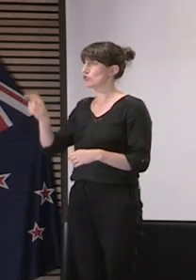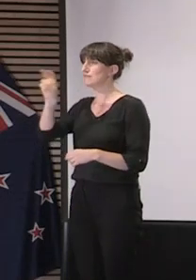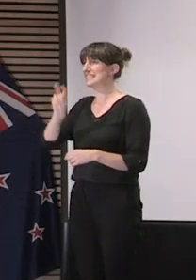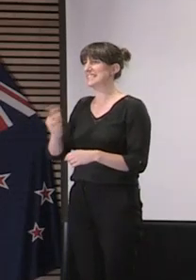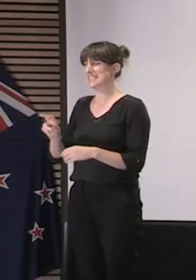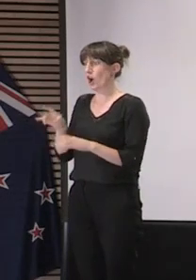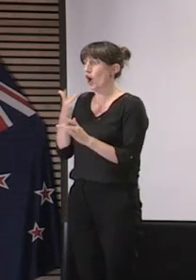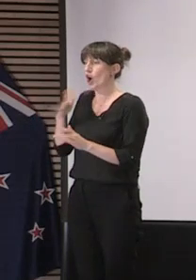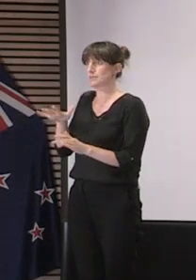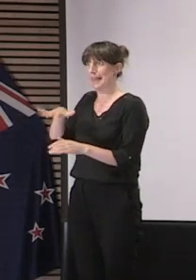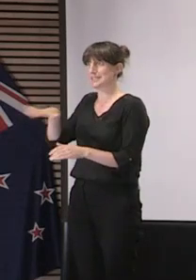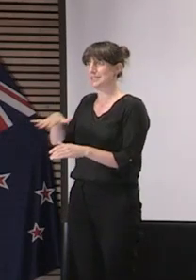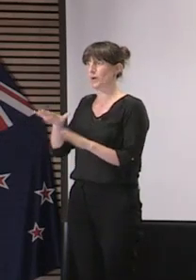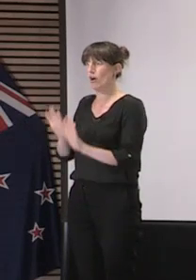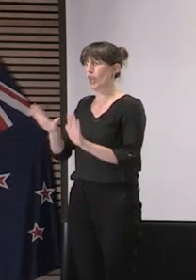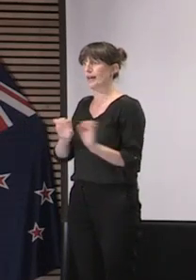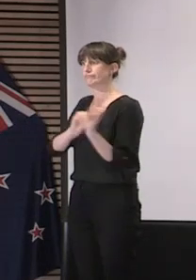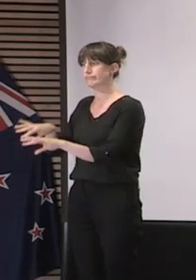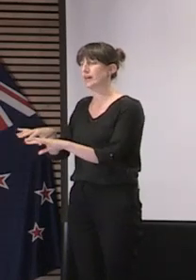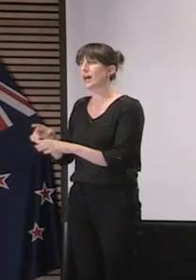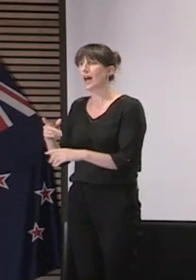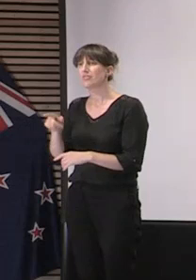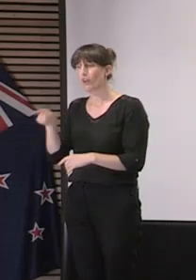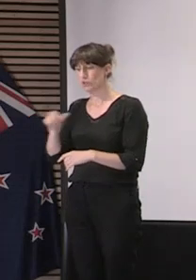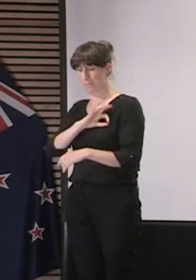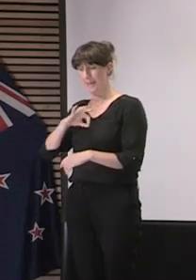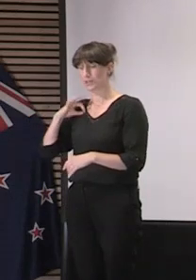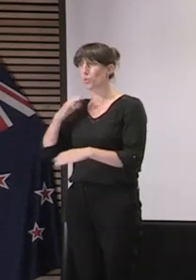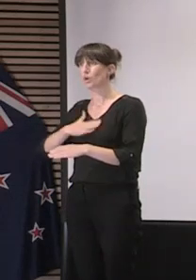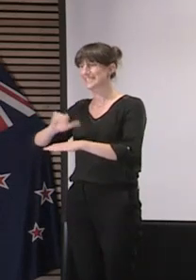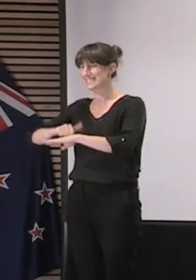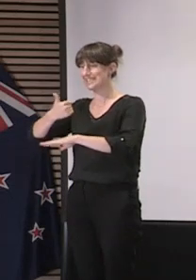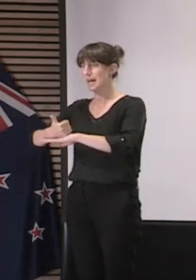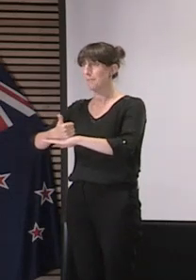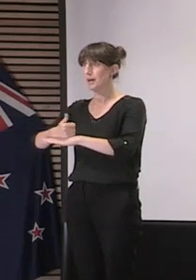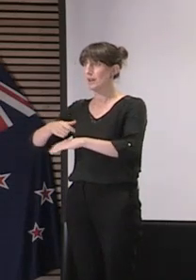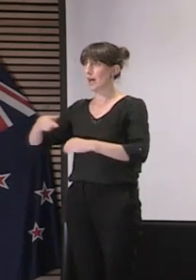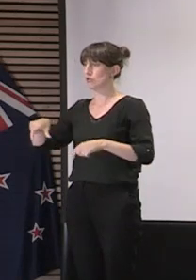western mayors, said they want to establish their own road checkpoints. Do you want them